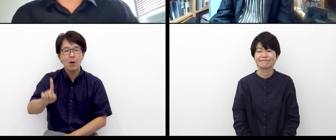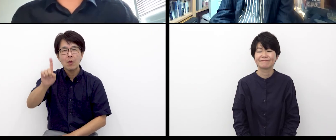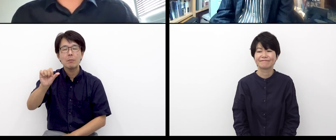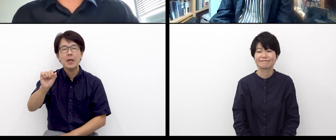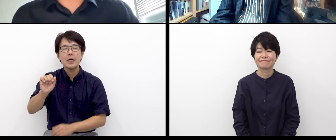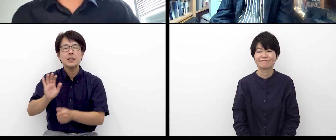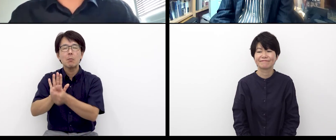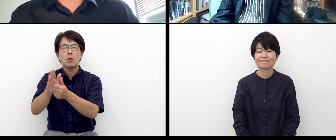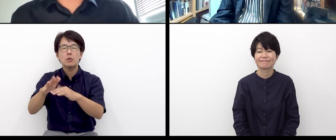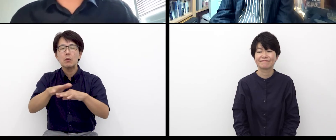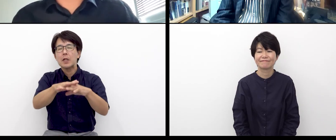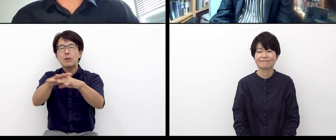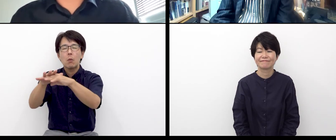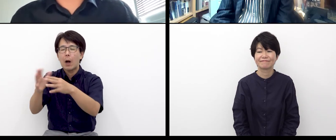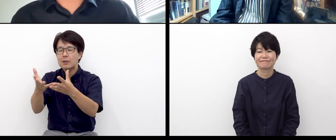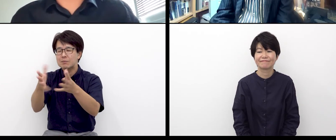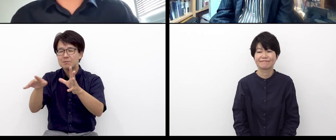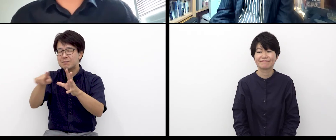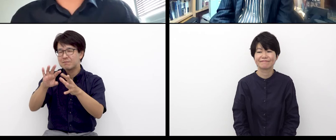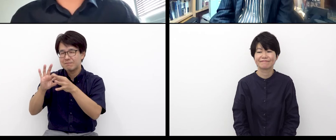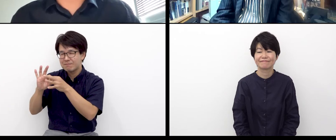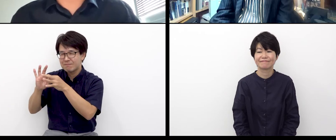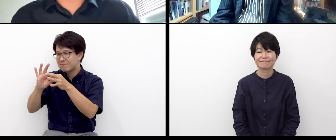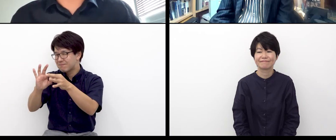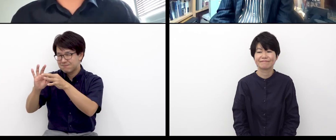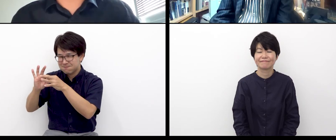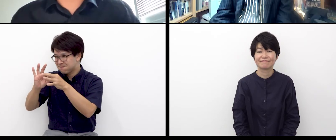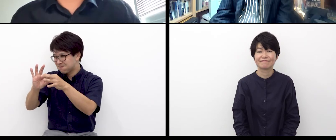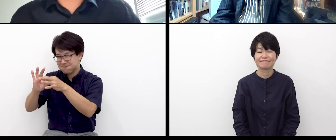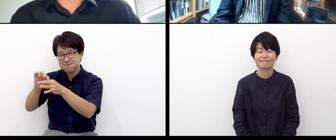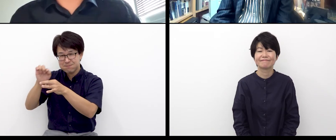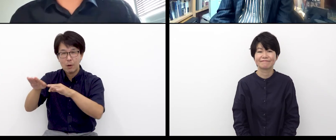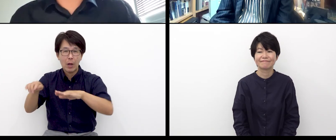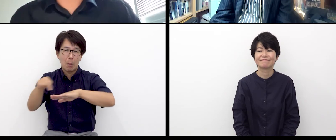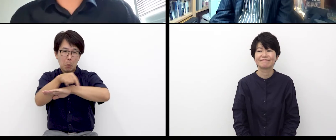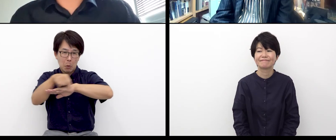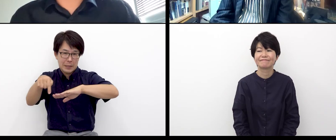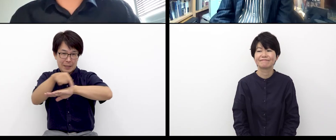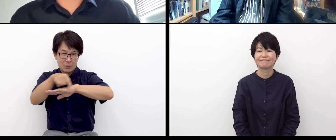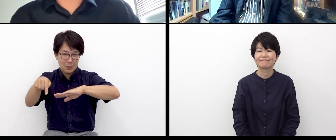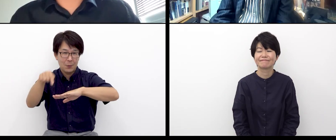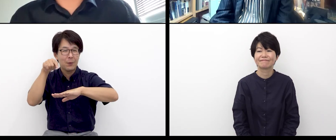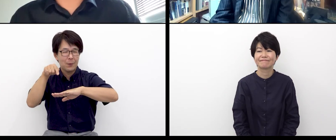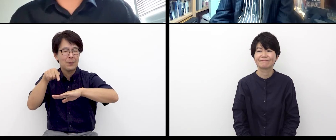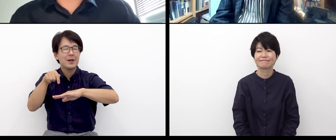In this project,